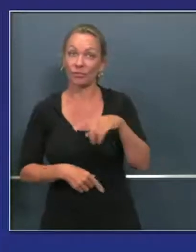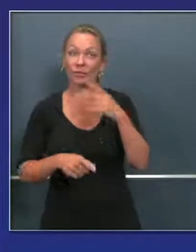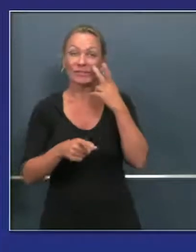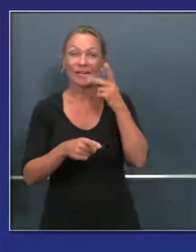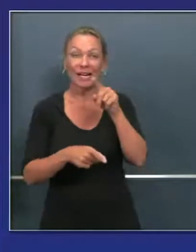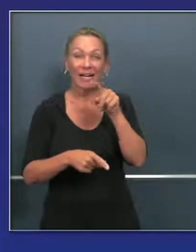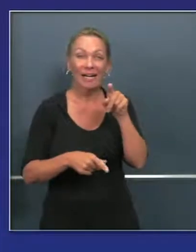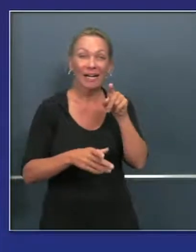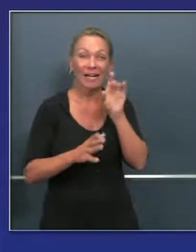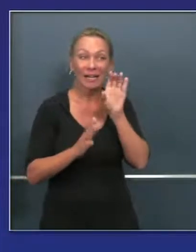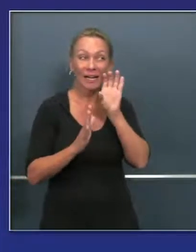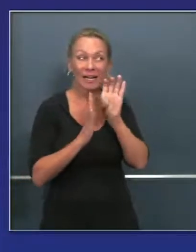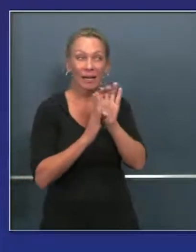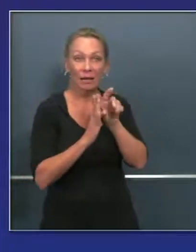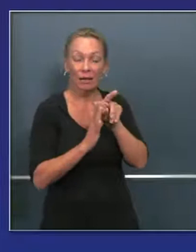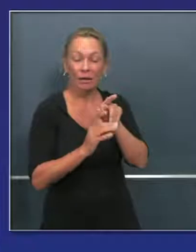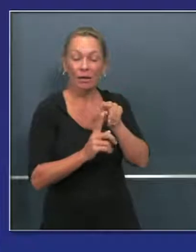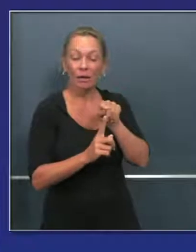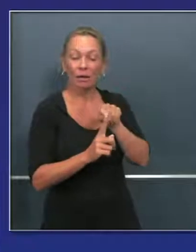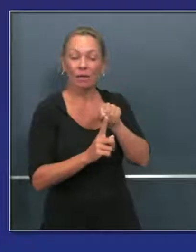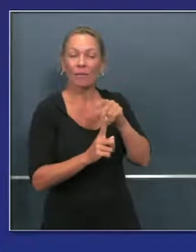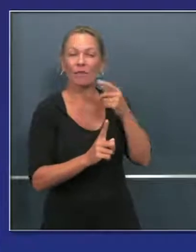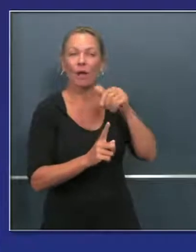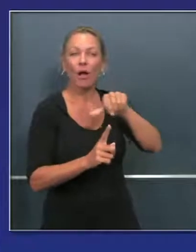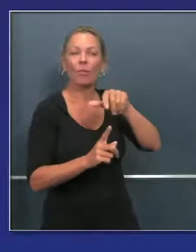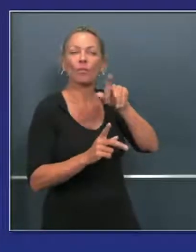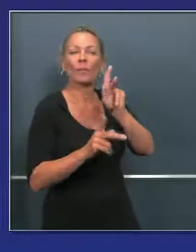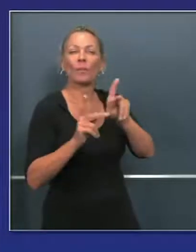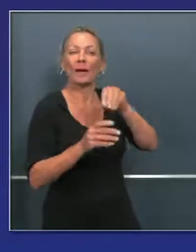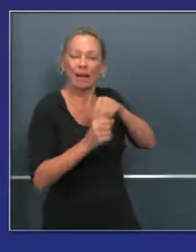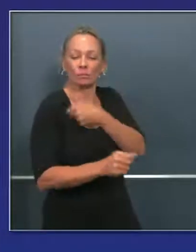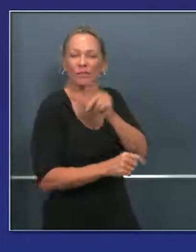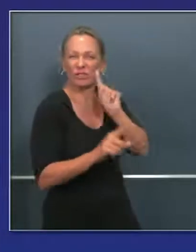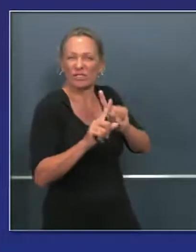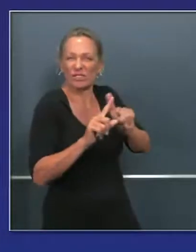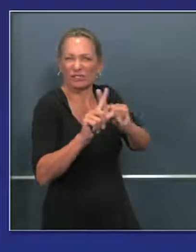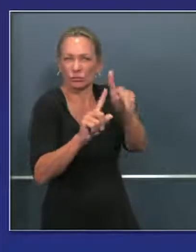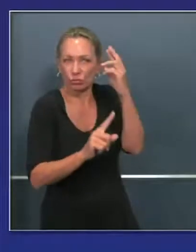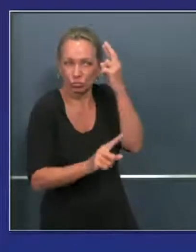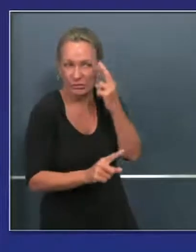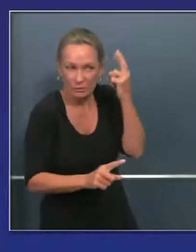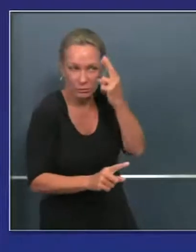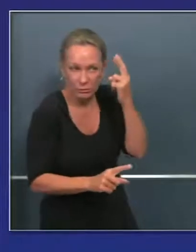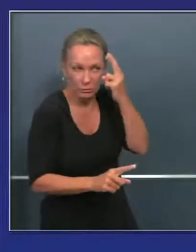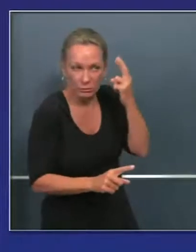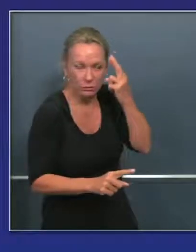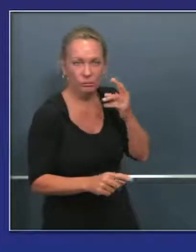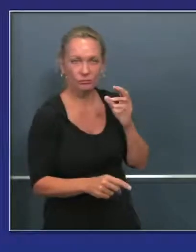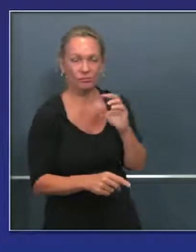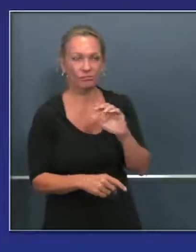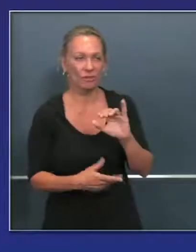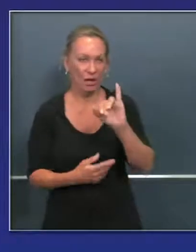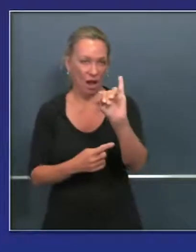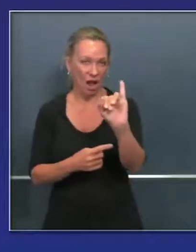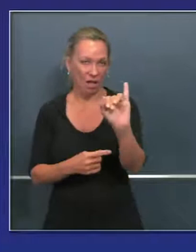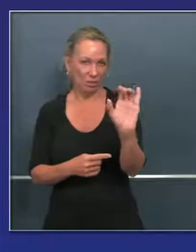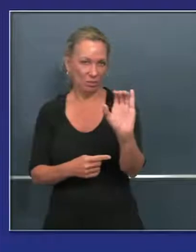snapshot we are utilizing about 39 percent of that capacity of available beds are represented rather